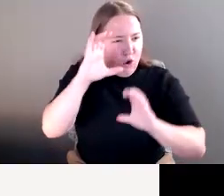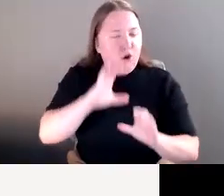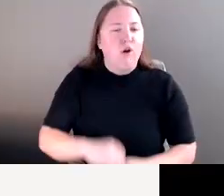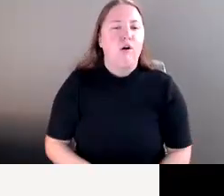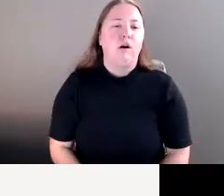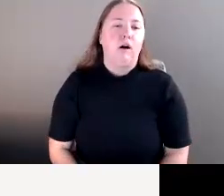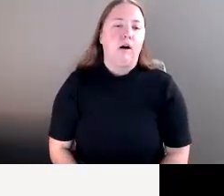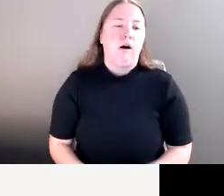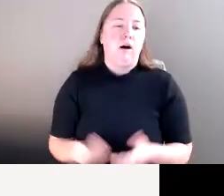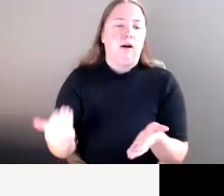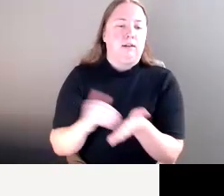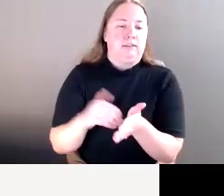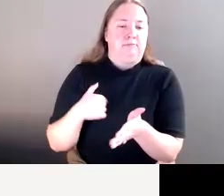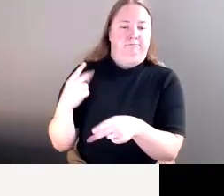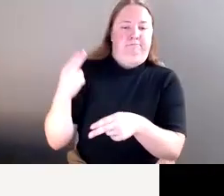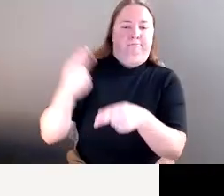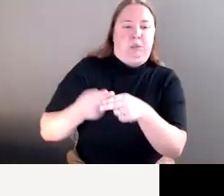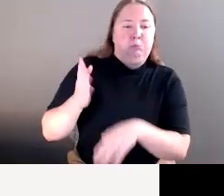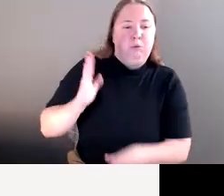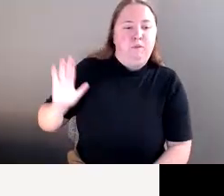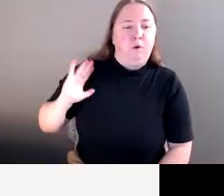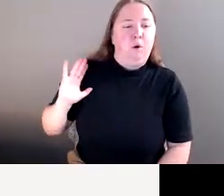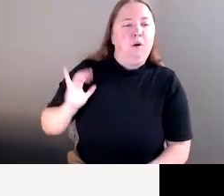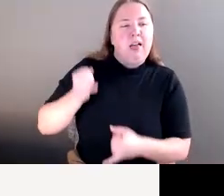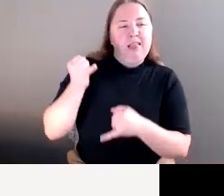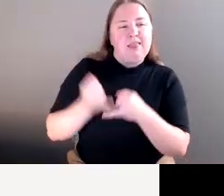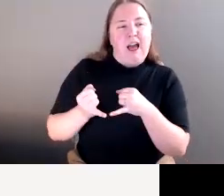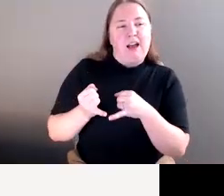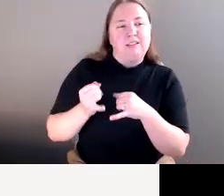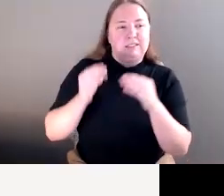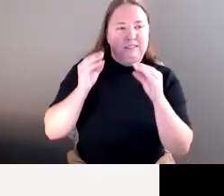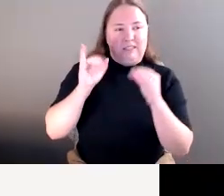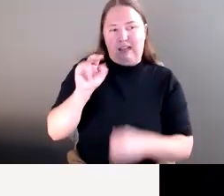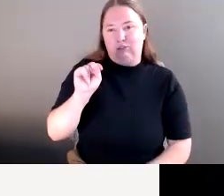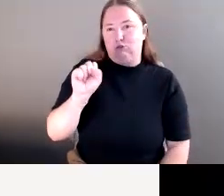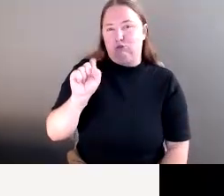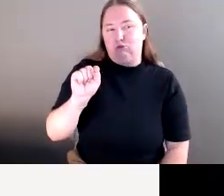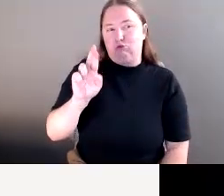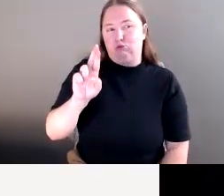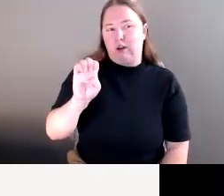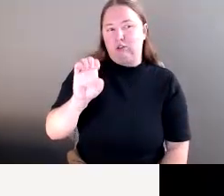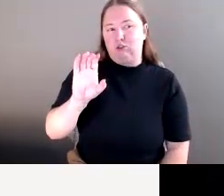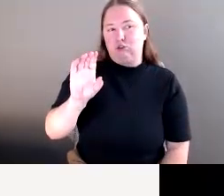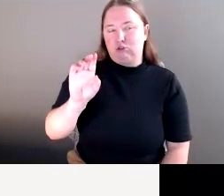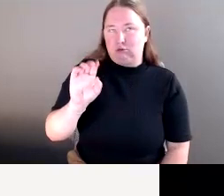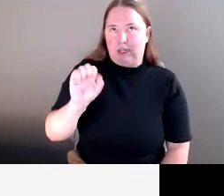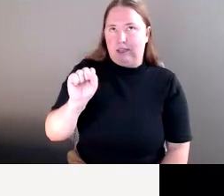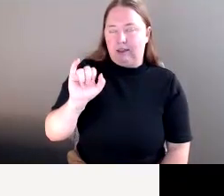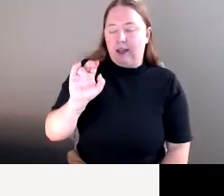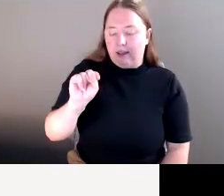as I mentioned earlier, at this last InstructureCon, they had mentioned their partnership with open AI.